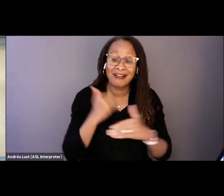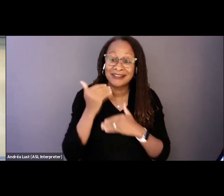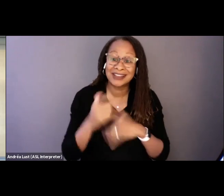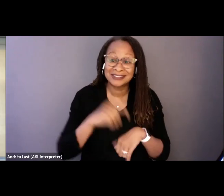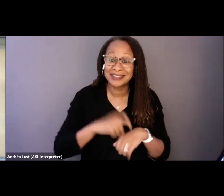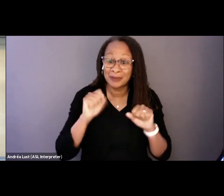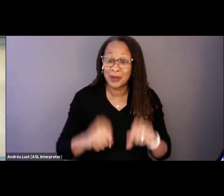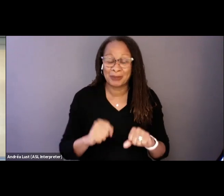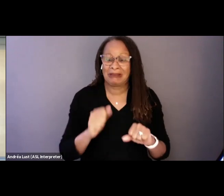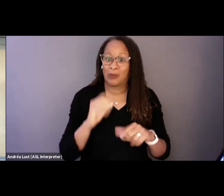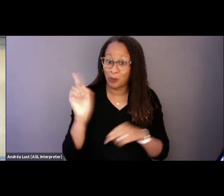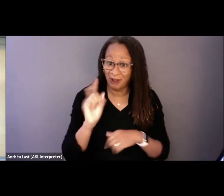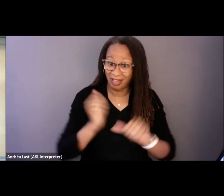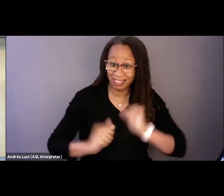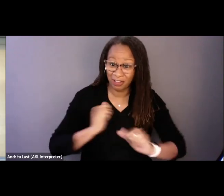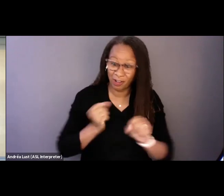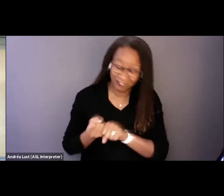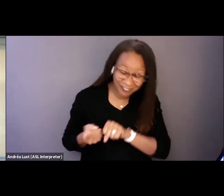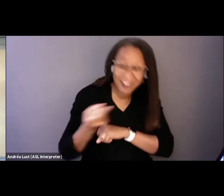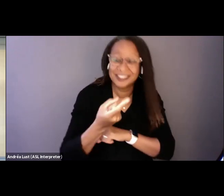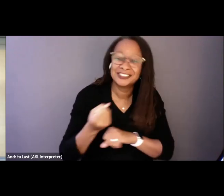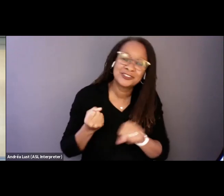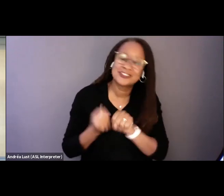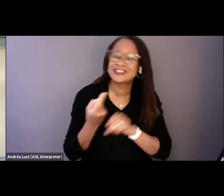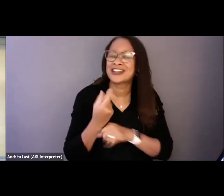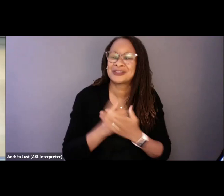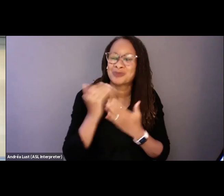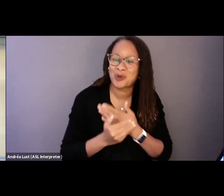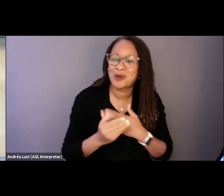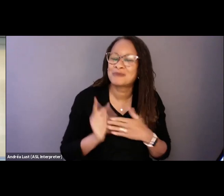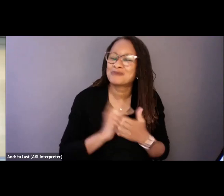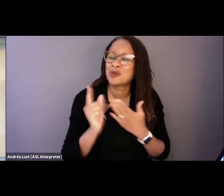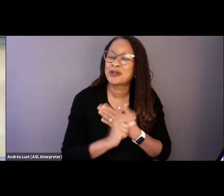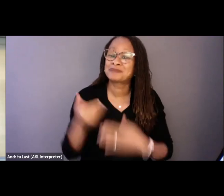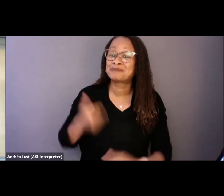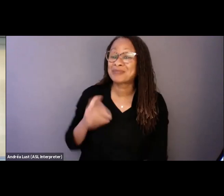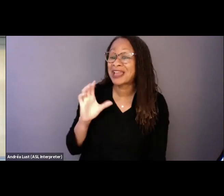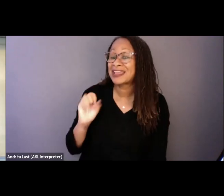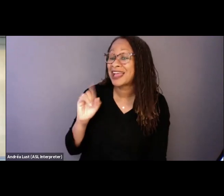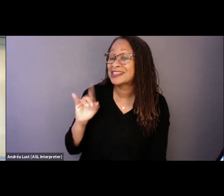in the theater next year, or next program. But my name is Cassidy Dimon.